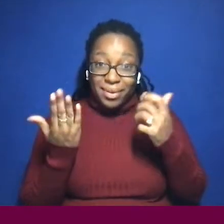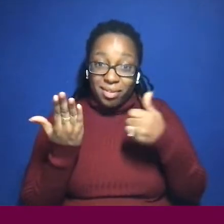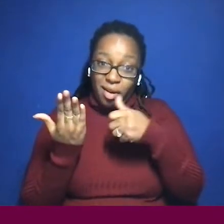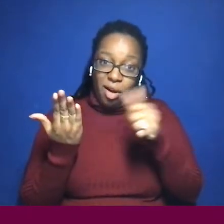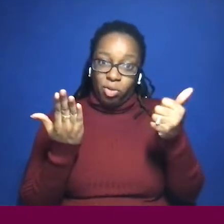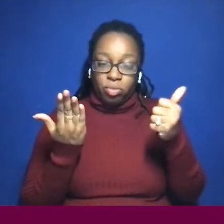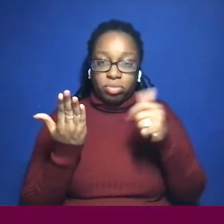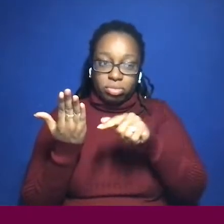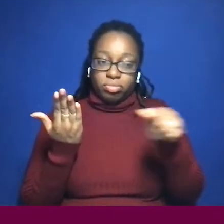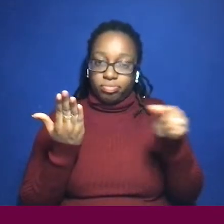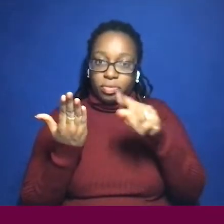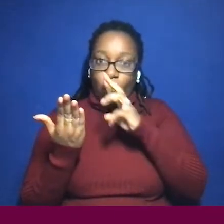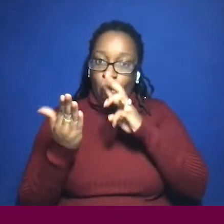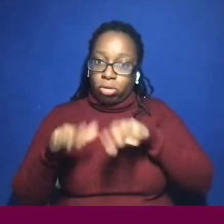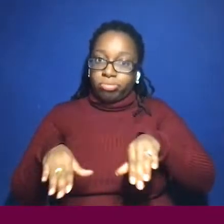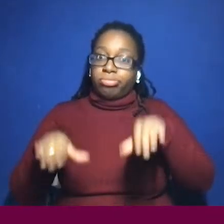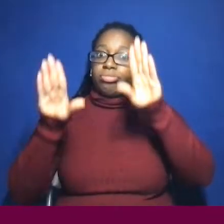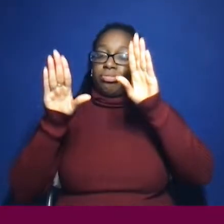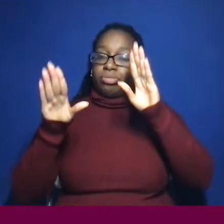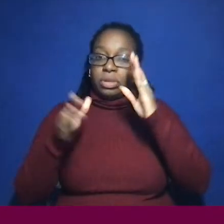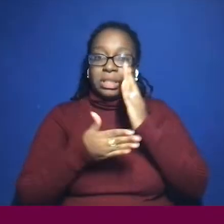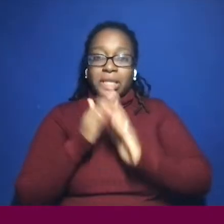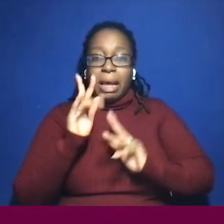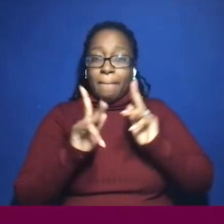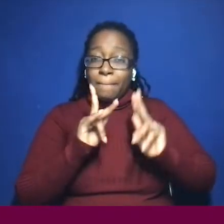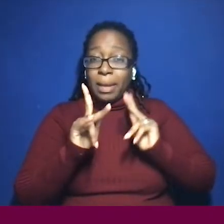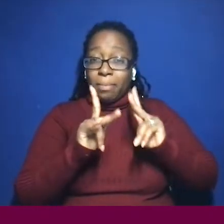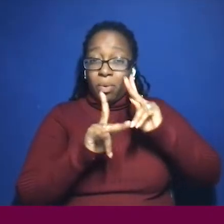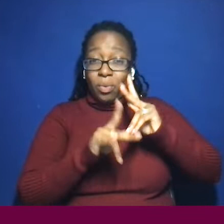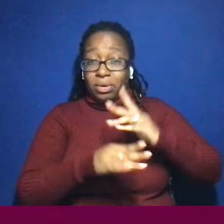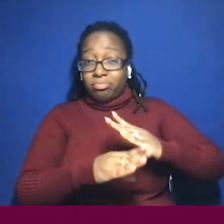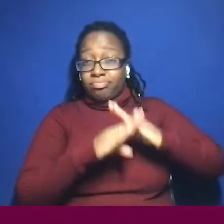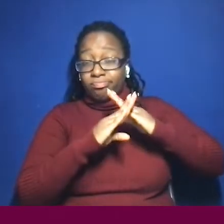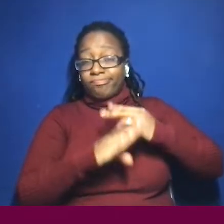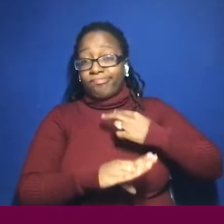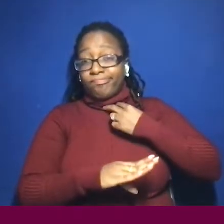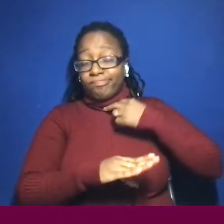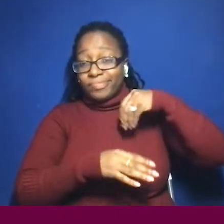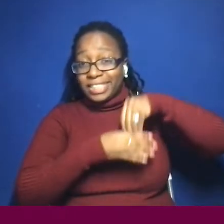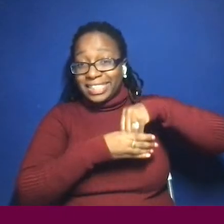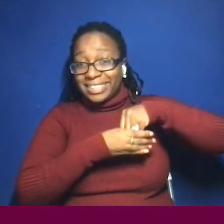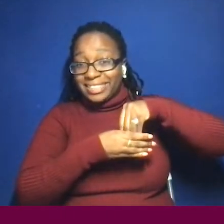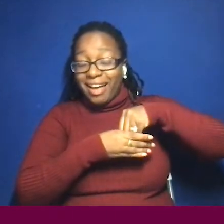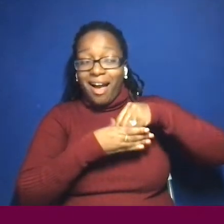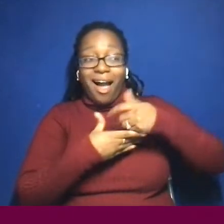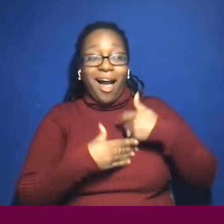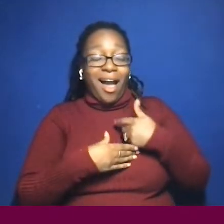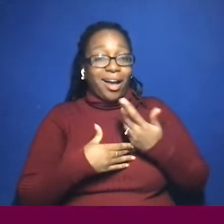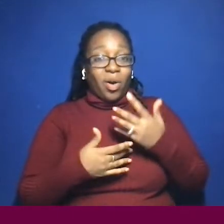the people inside were waiting days and days for rescue, power failed, backup power failed.